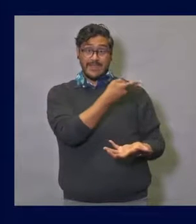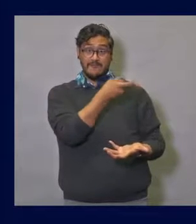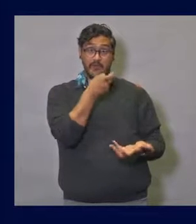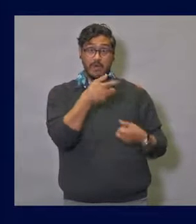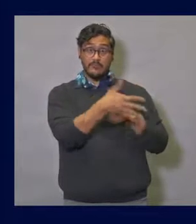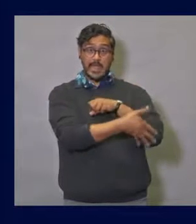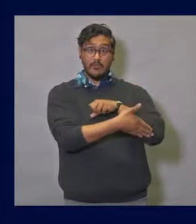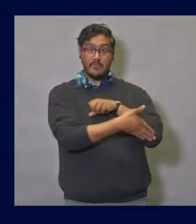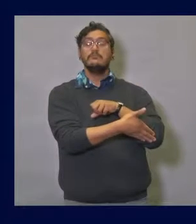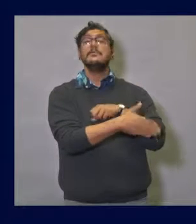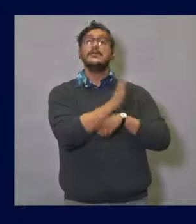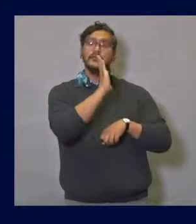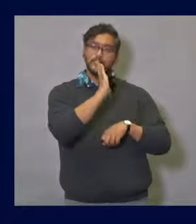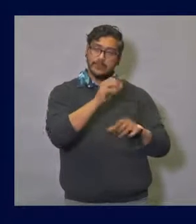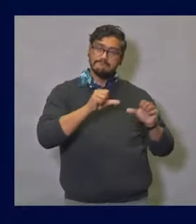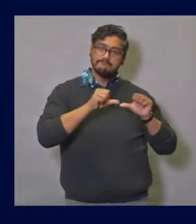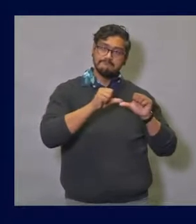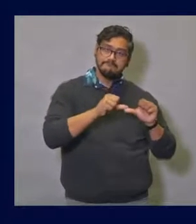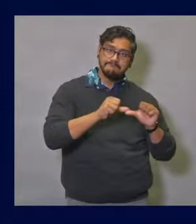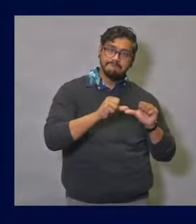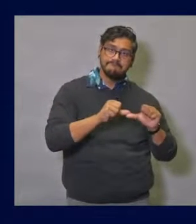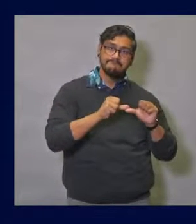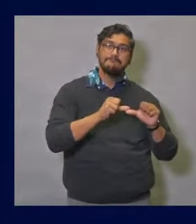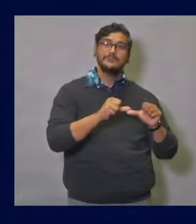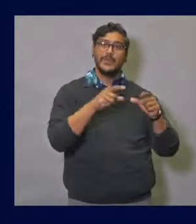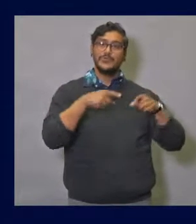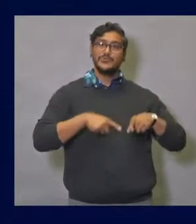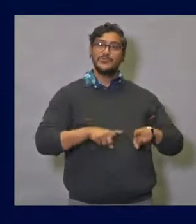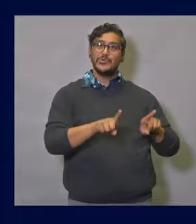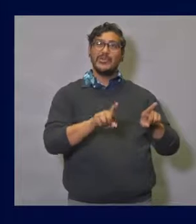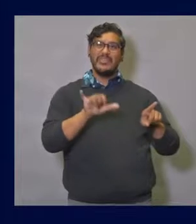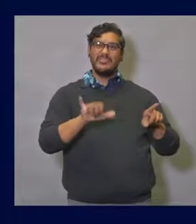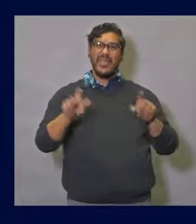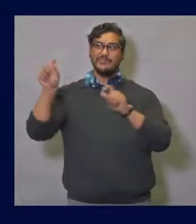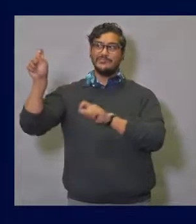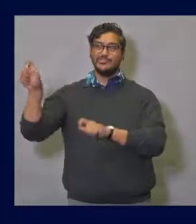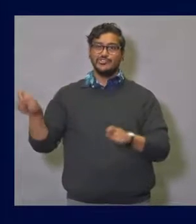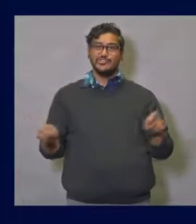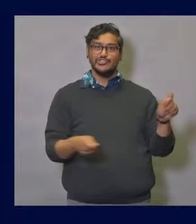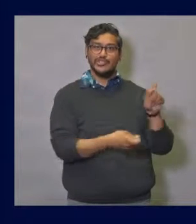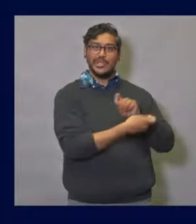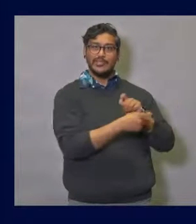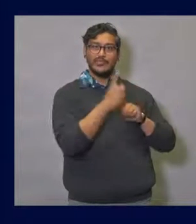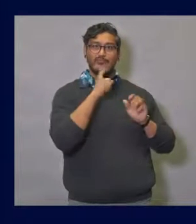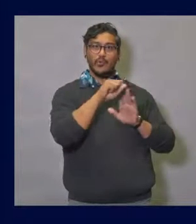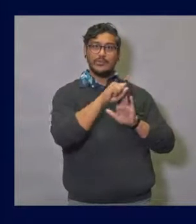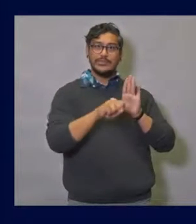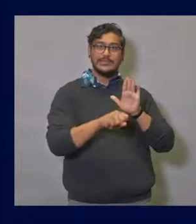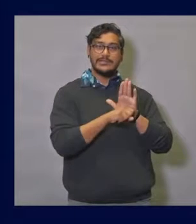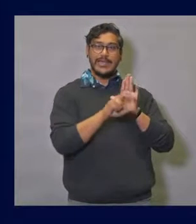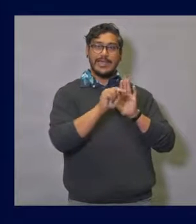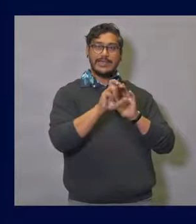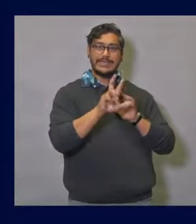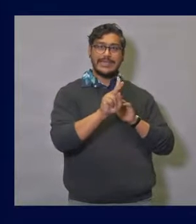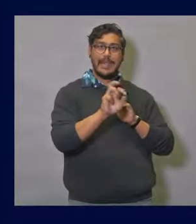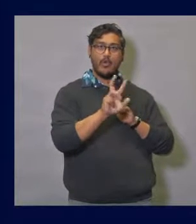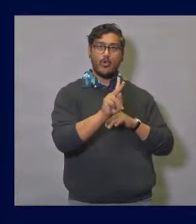DIRECTLY FROM THE COUNTY WILL